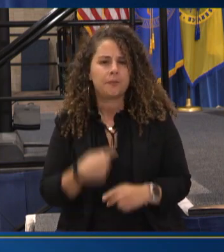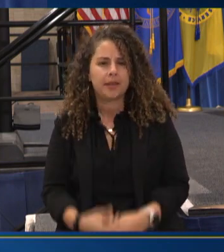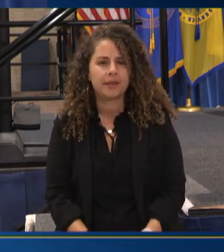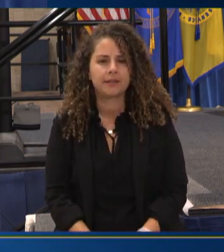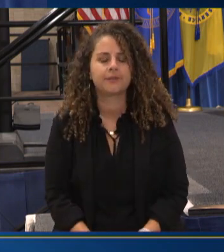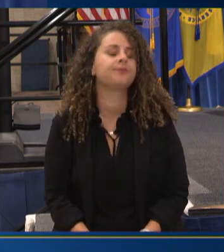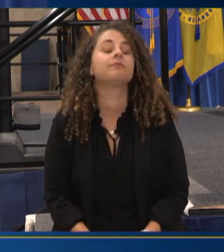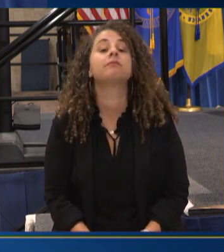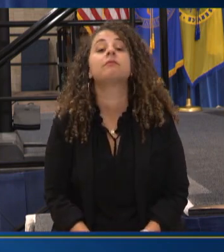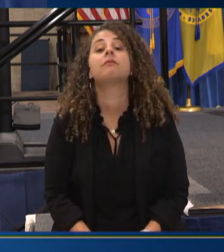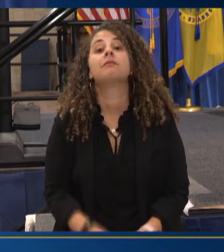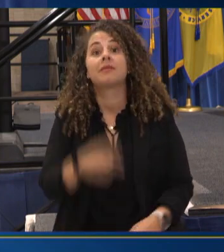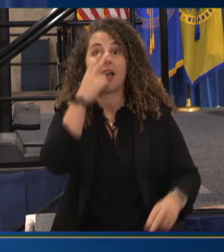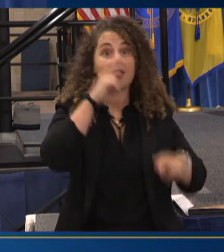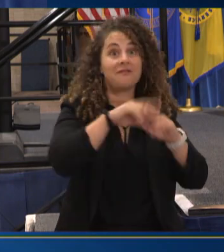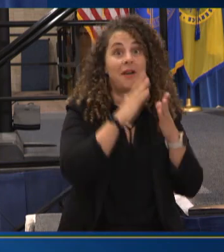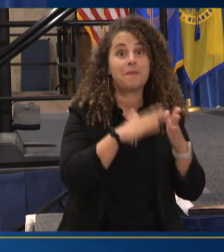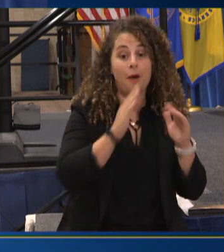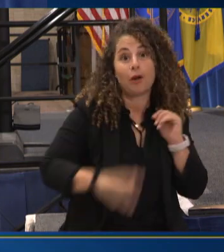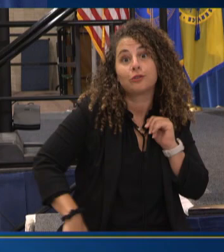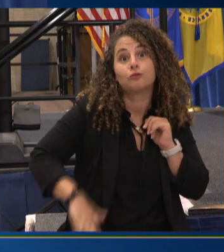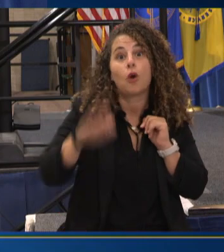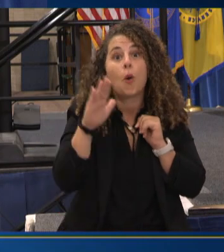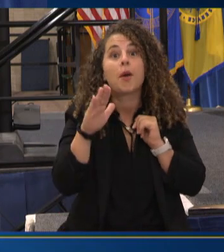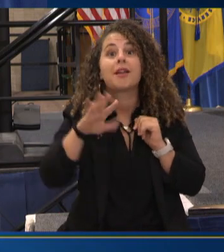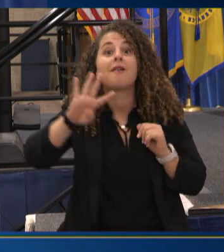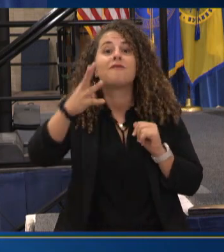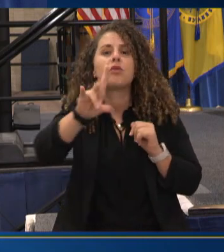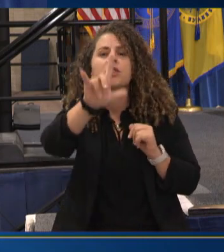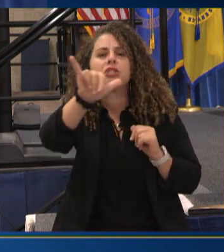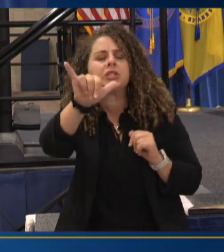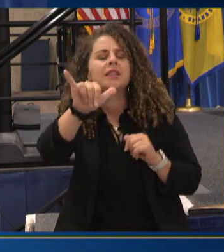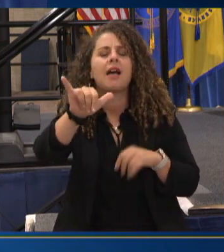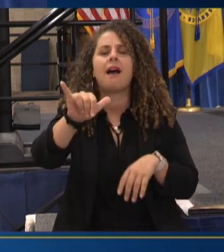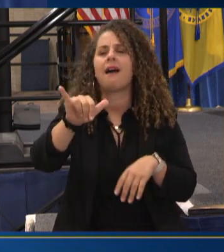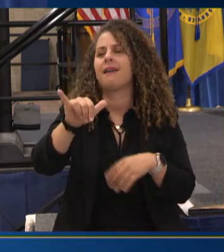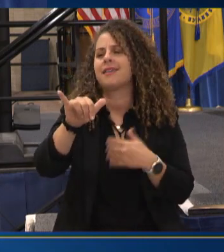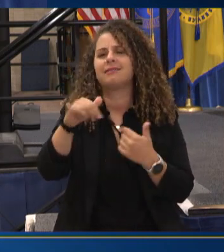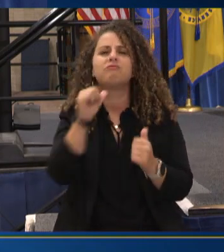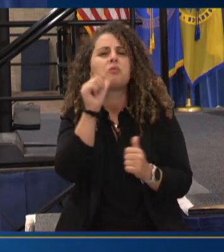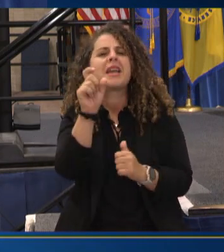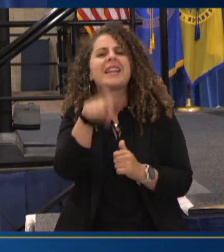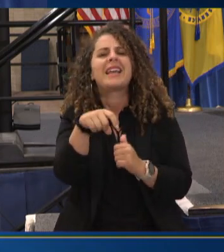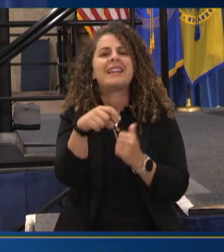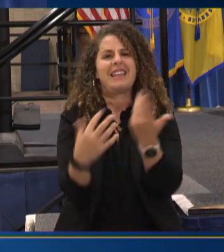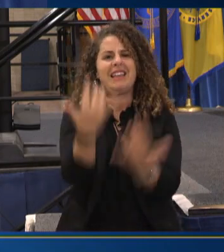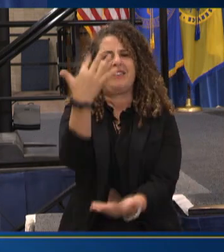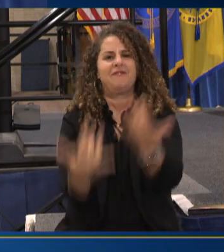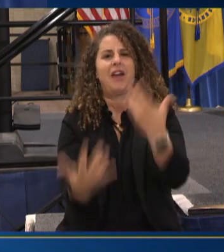On the fun side, growing up, 4 July, we didn't need a fire to make s'mores.